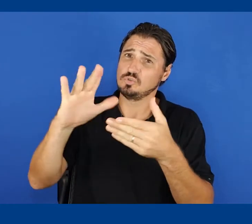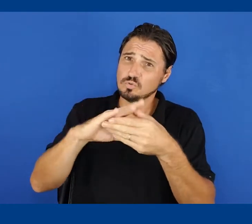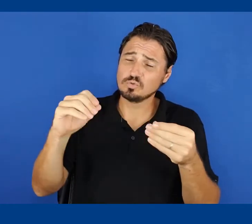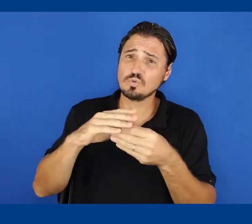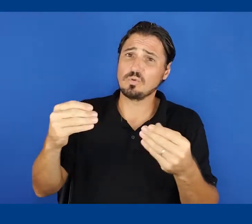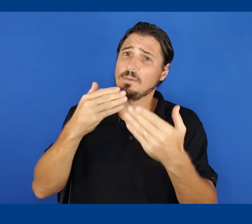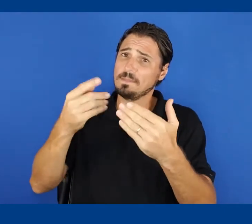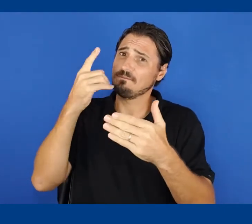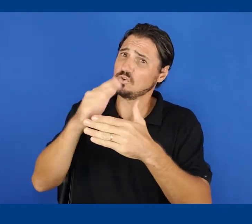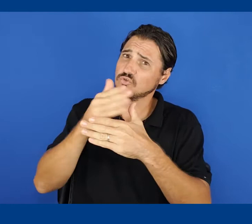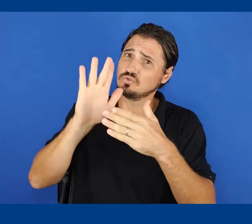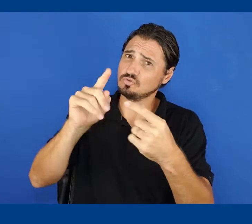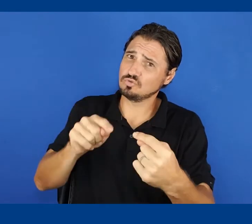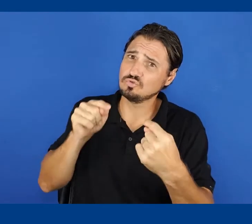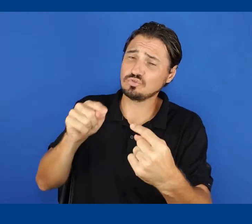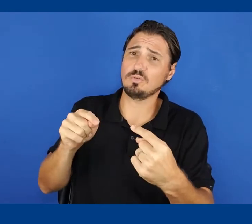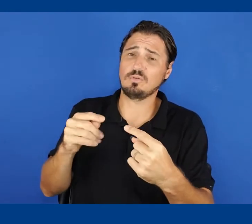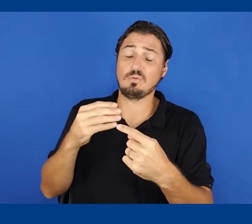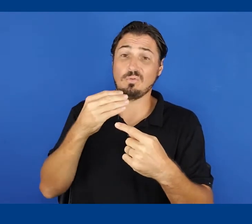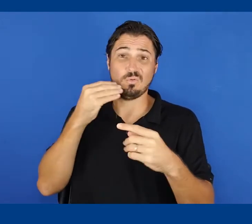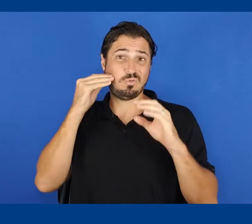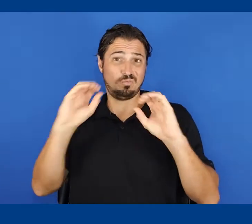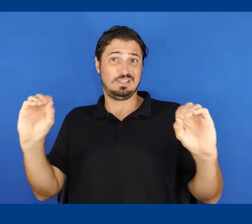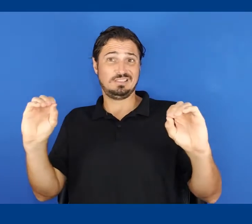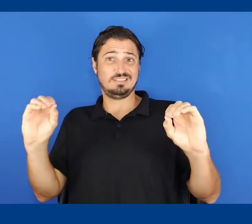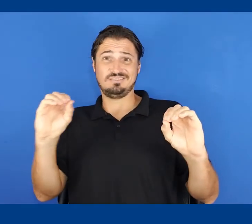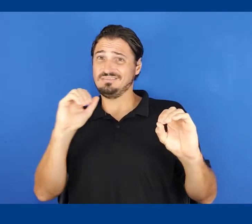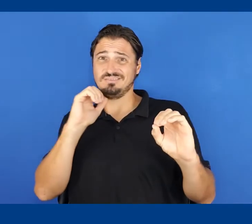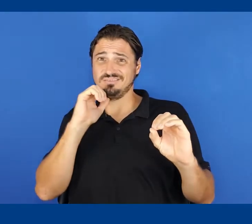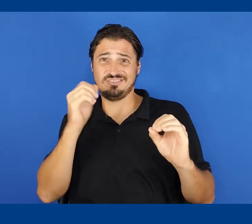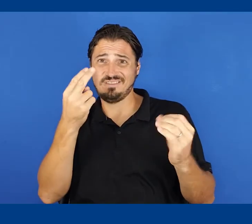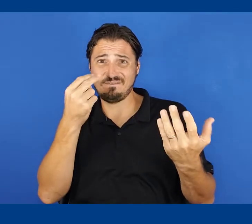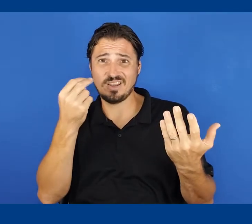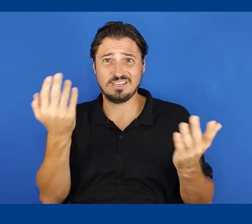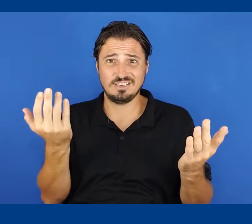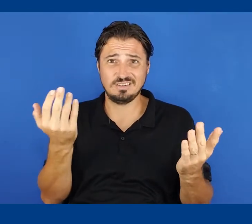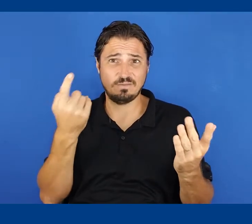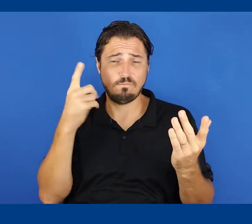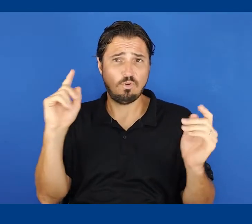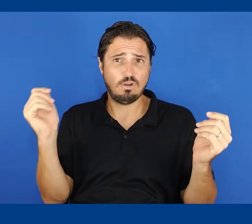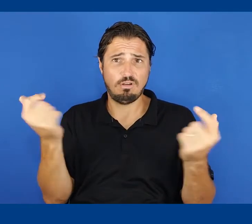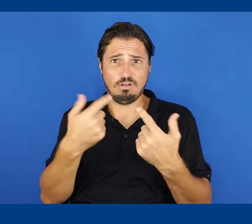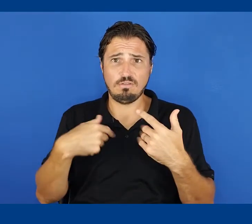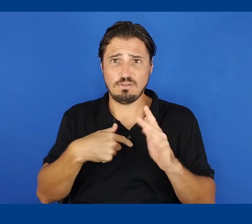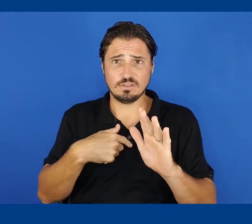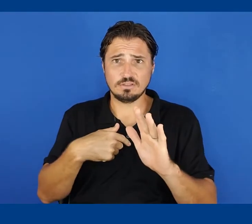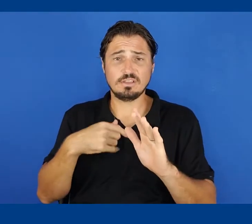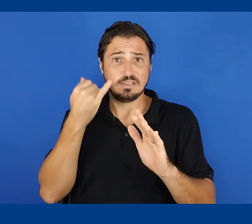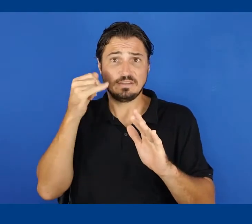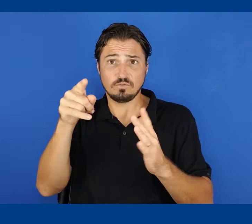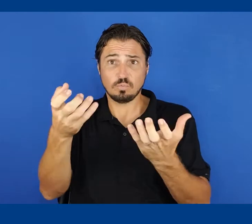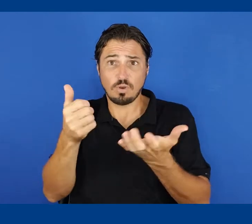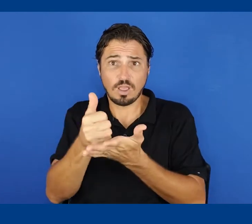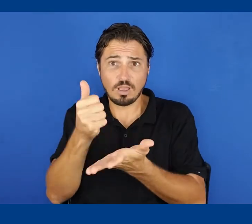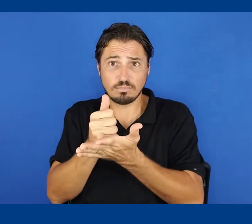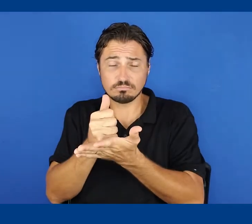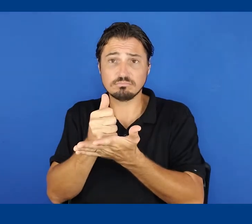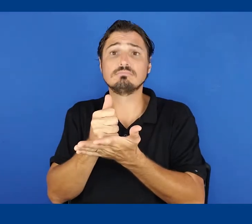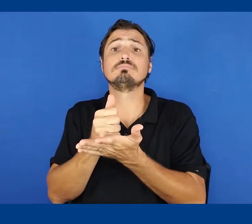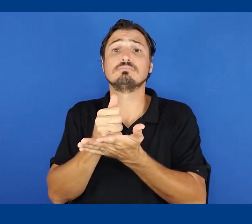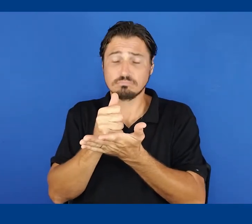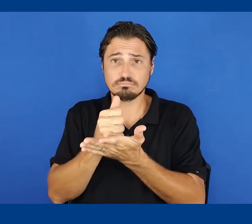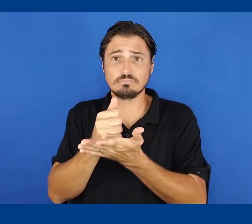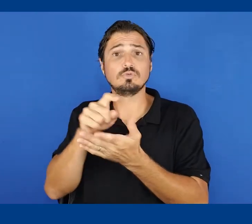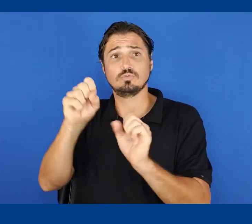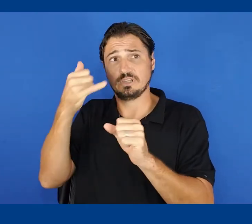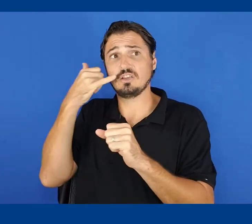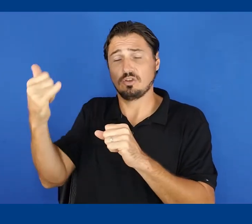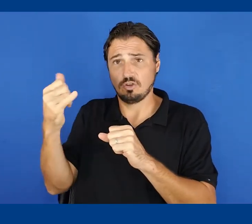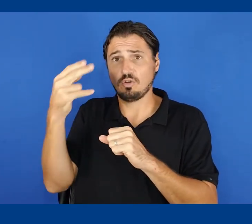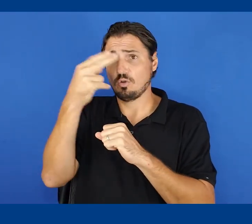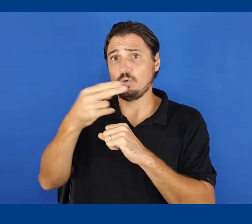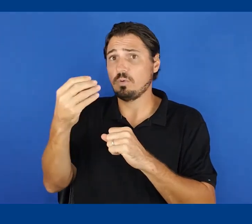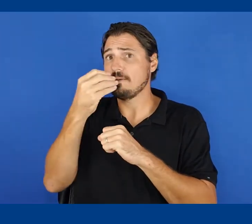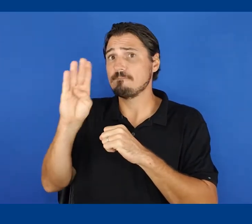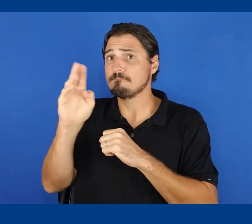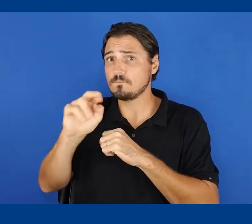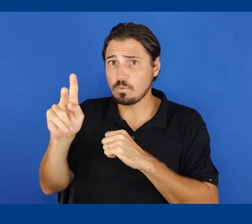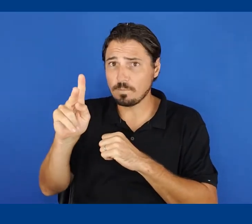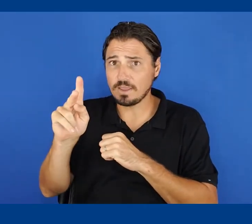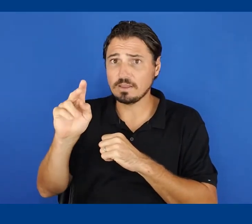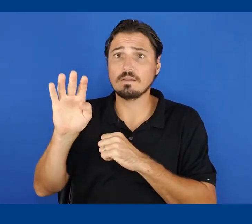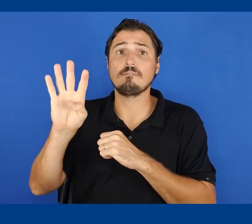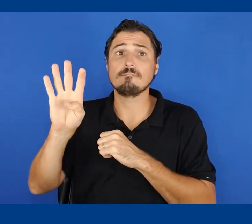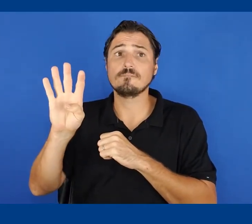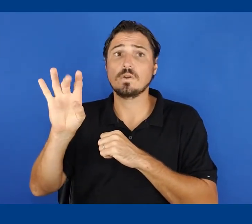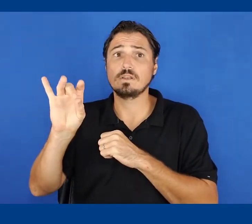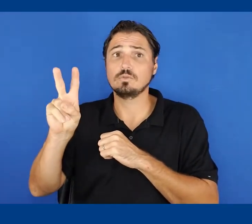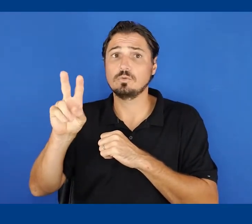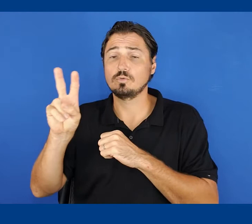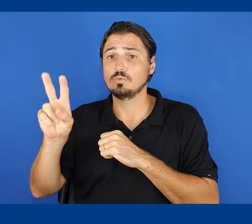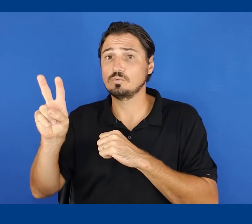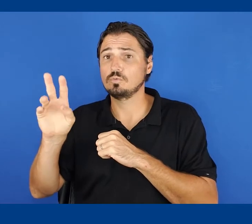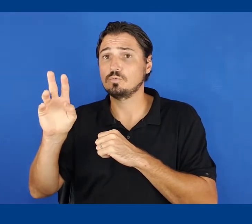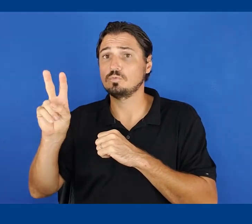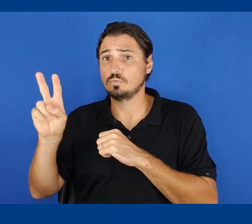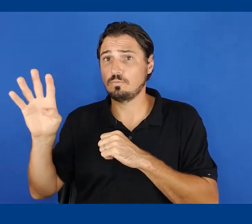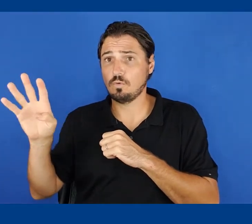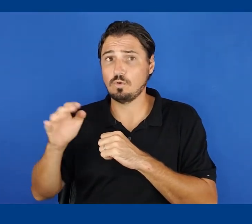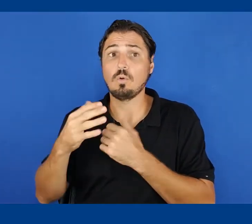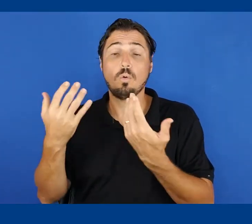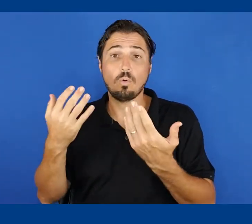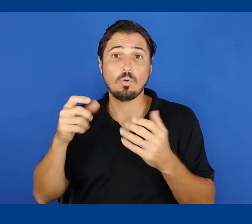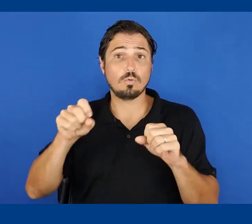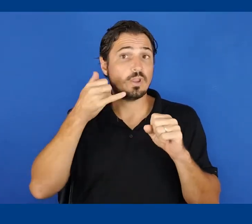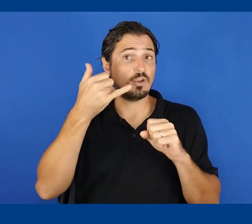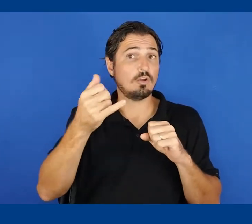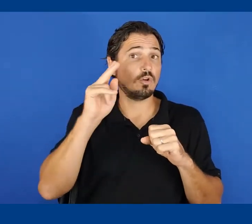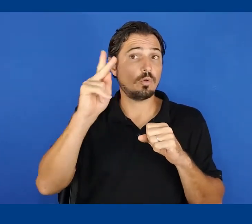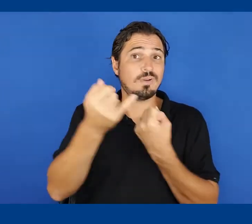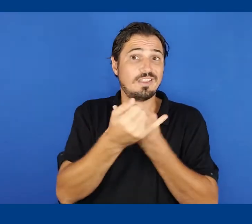Homelessness and hunger is no laughing matter. For anyone out there who is need of food, there is help! Please call the Hawaii Food Bank Kaua’i Branch at 482-2224 or the Kaua’i Independent